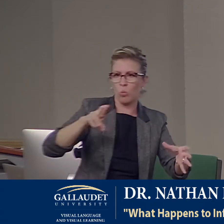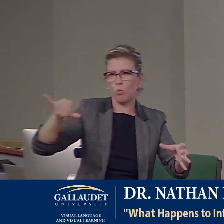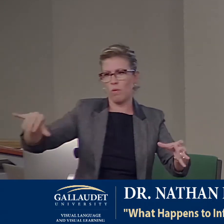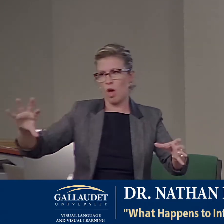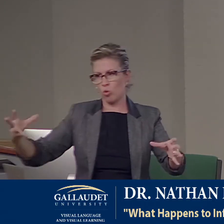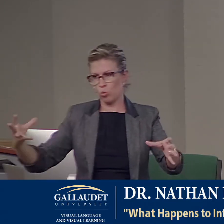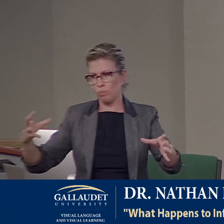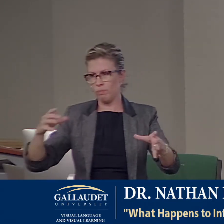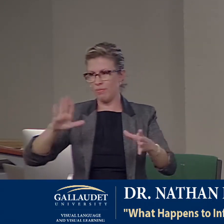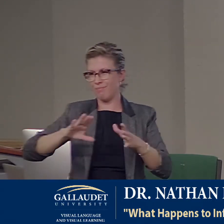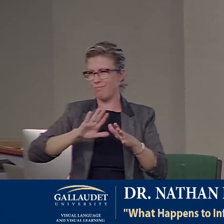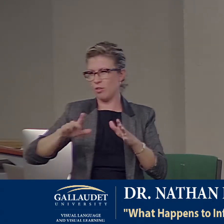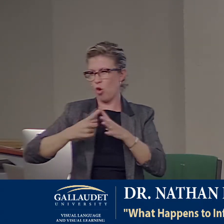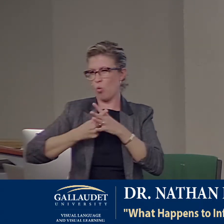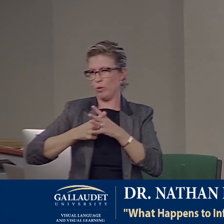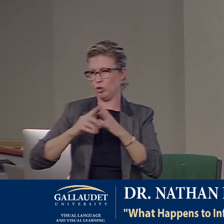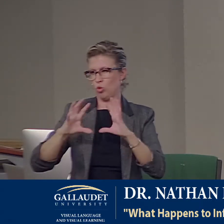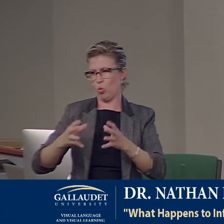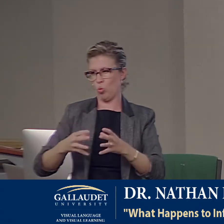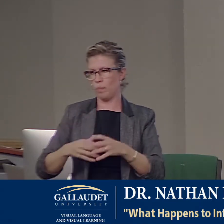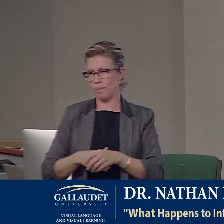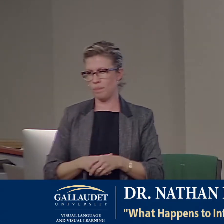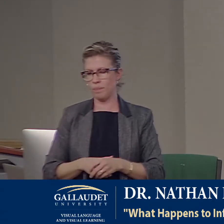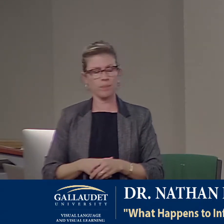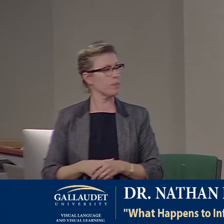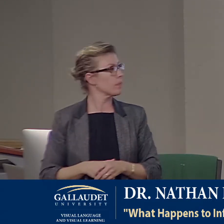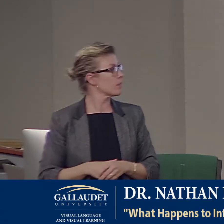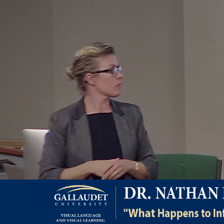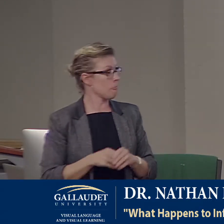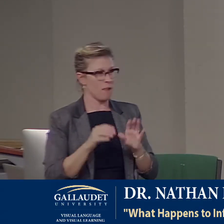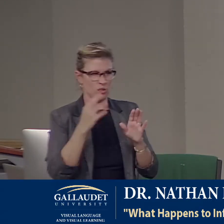that they were originally randomized to. And that's important.